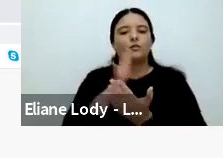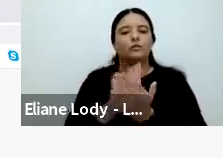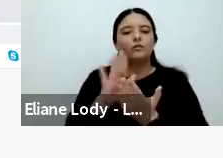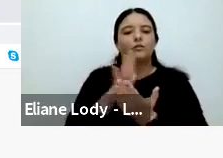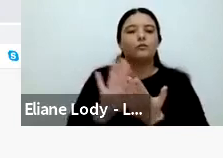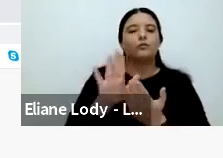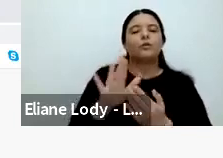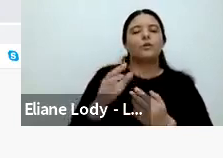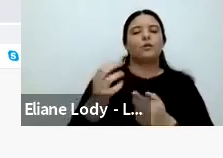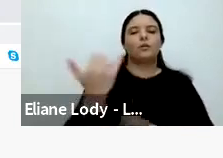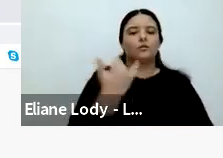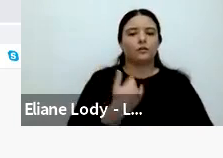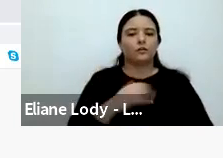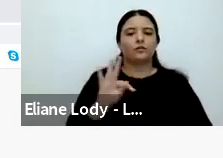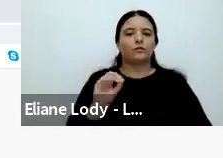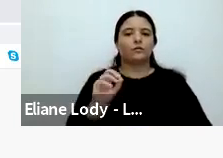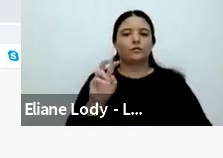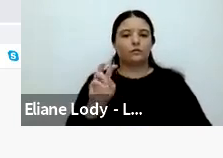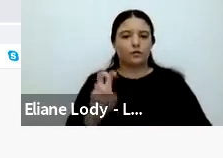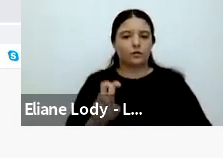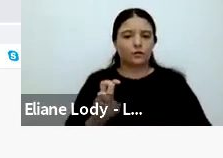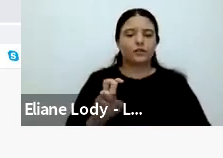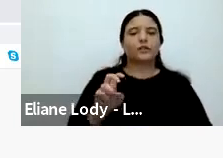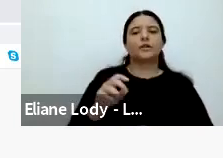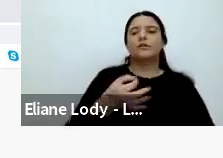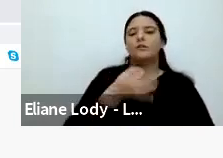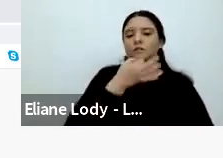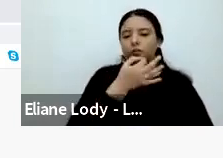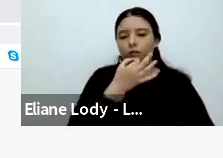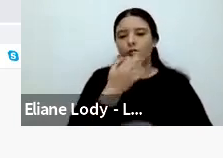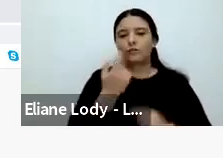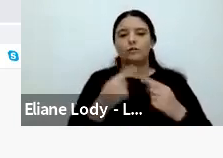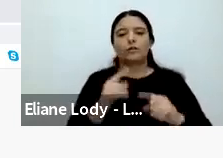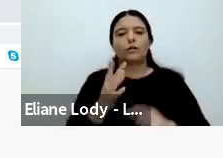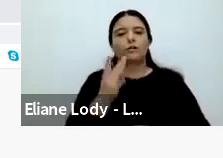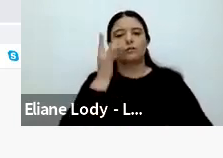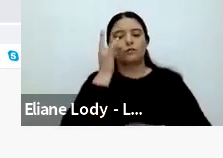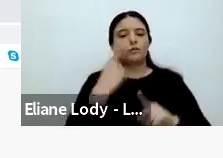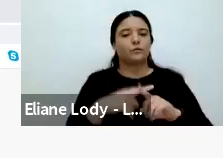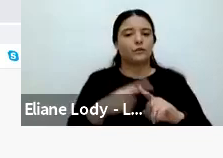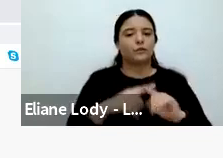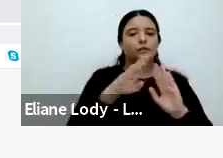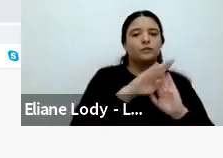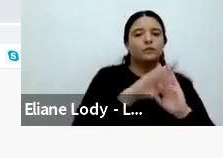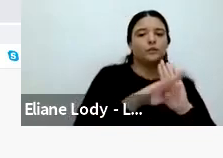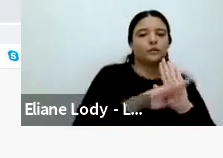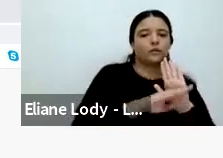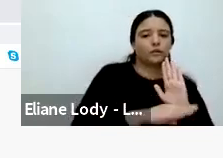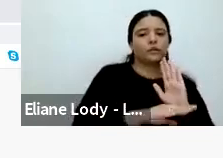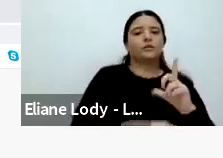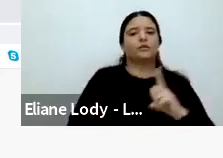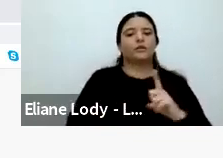s had credits s had criticize them on the air s had criticized them on the air had criticized them on the air. Because they have some. program that is designed to